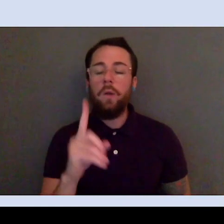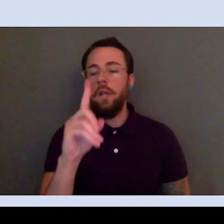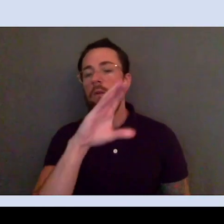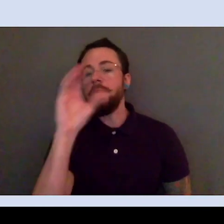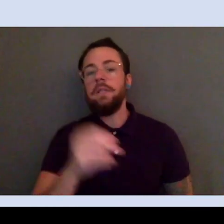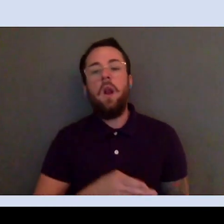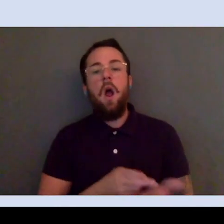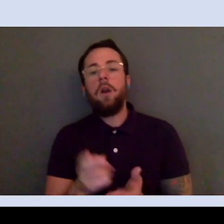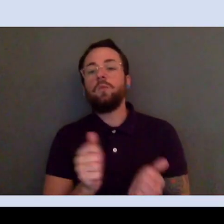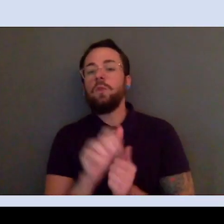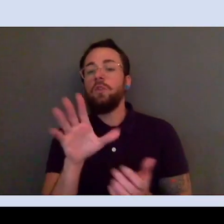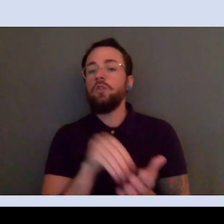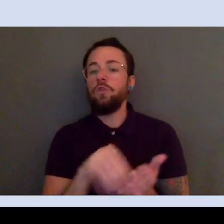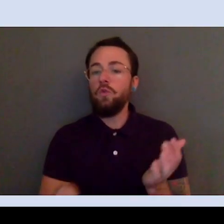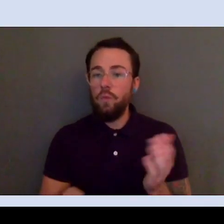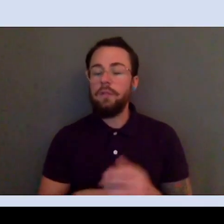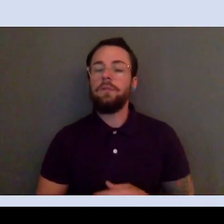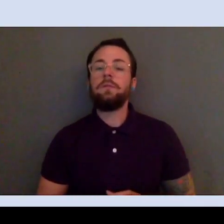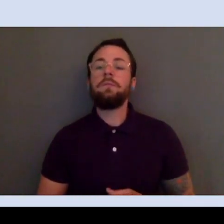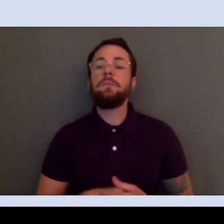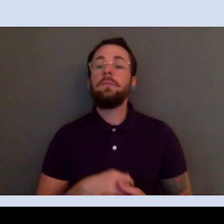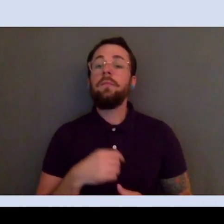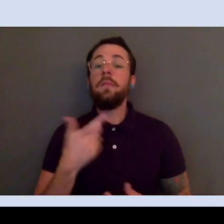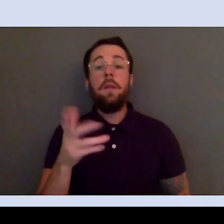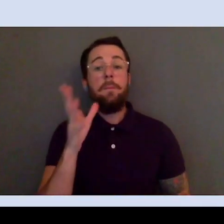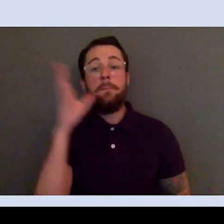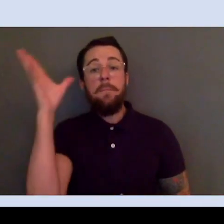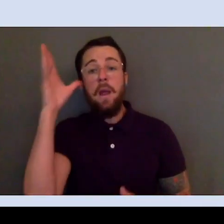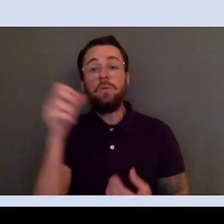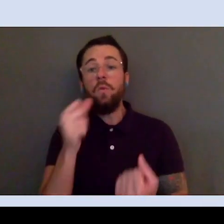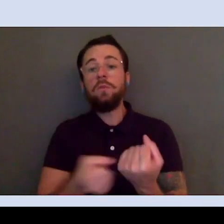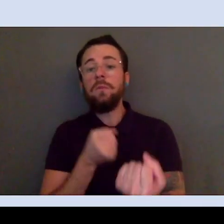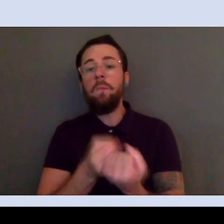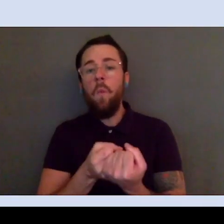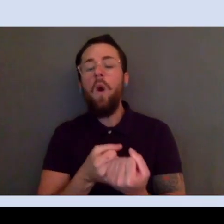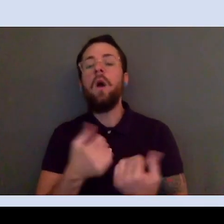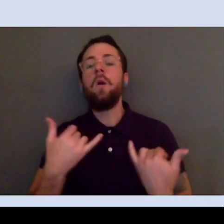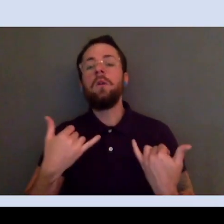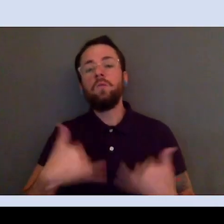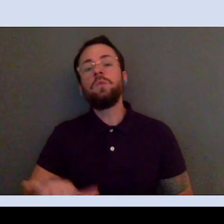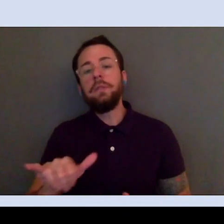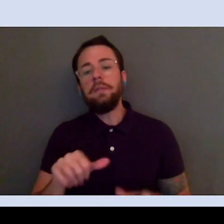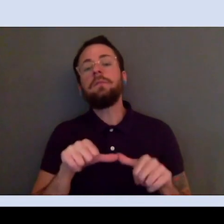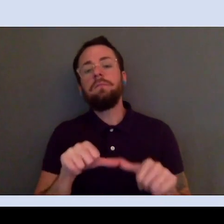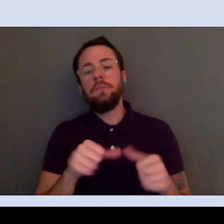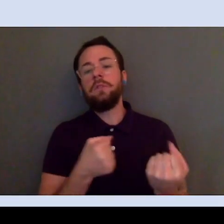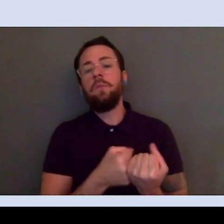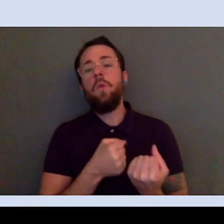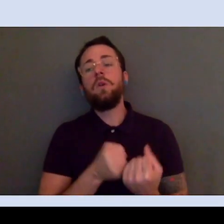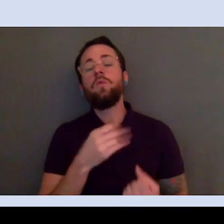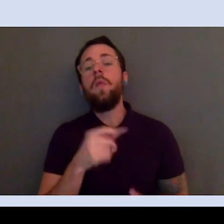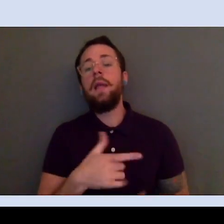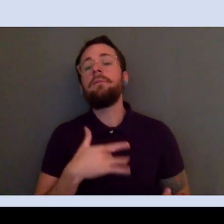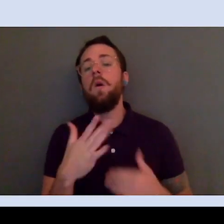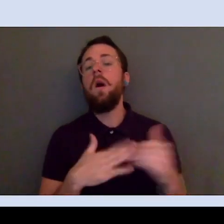Again, if you don't know how how, refer to someone who does. Be one hundred percent authentic and frank with your students.